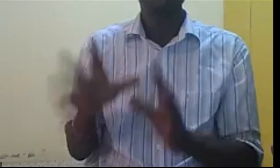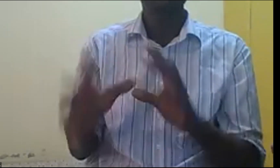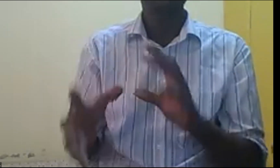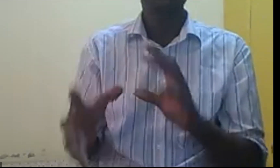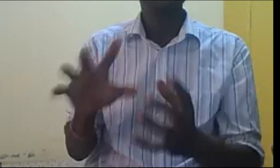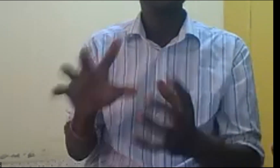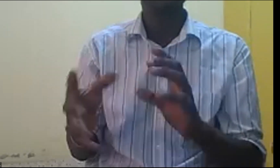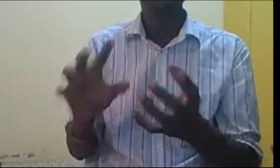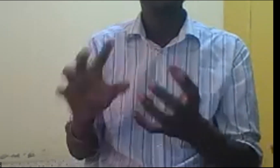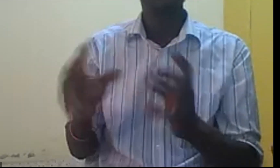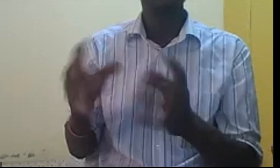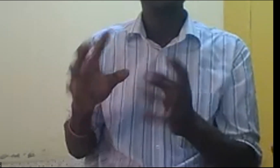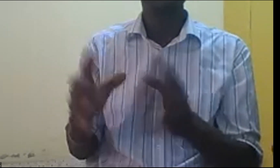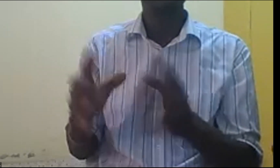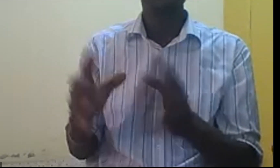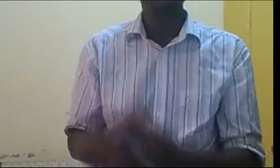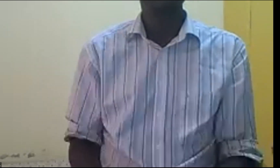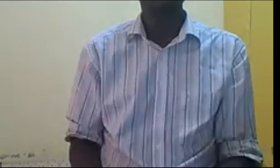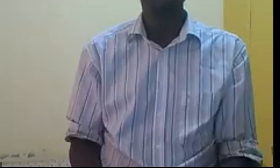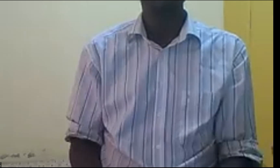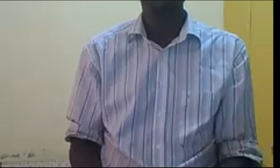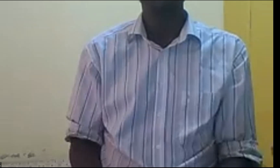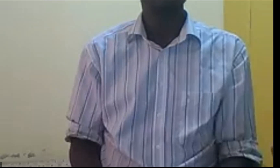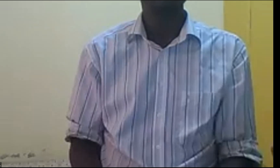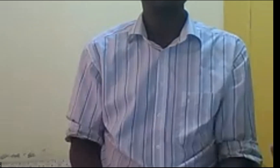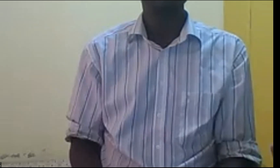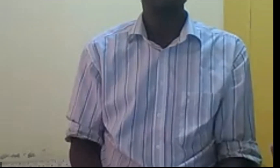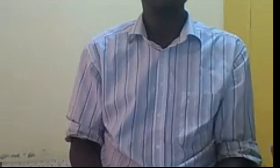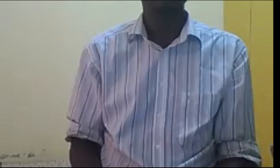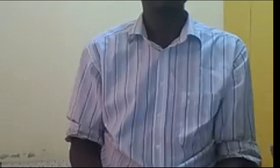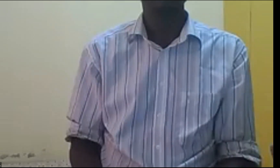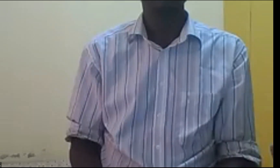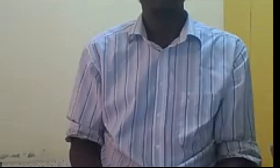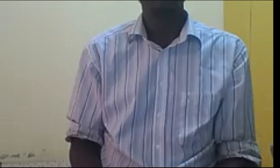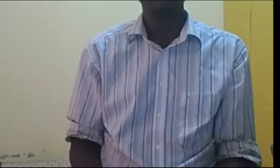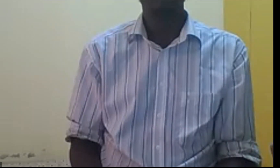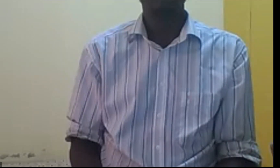So what is the commitment mural? And why are we doing it today?